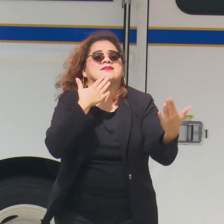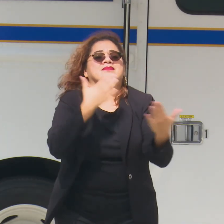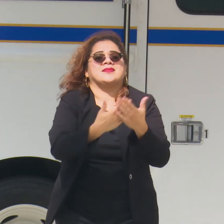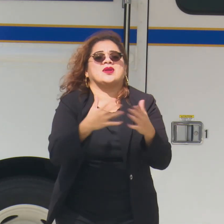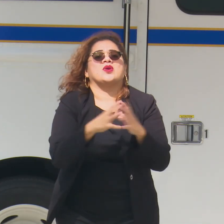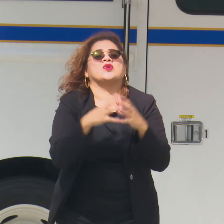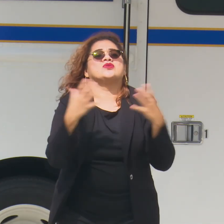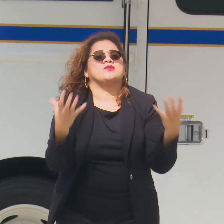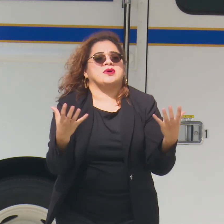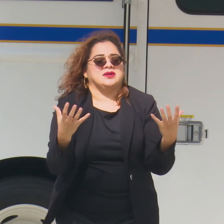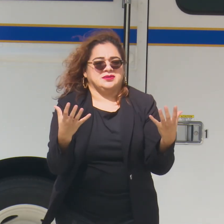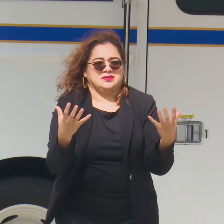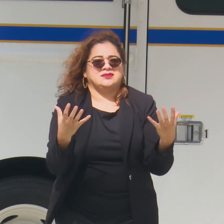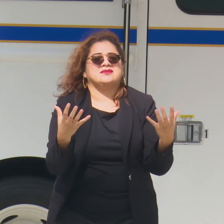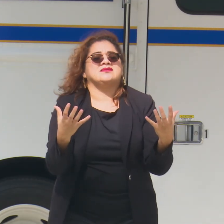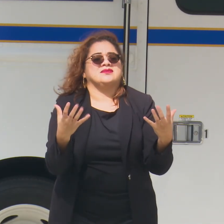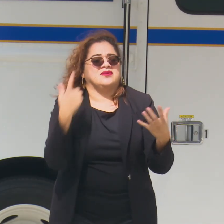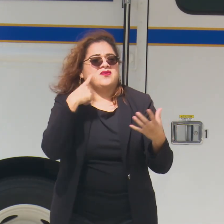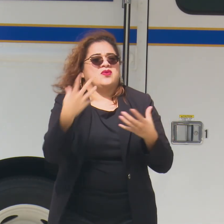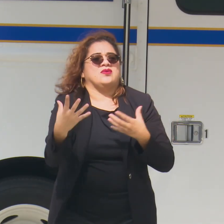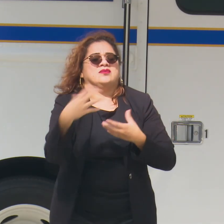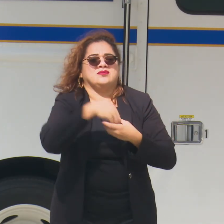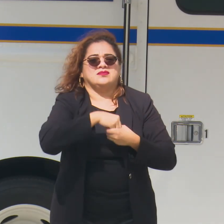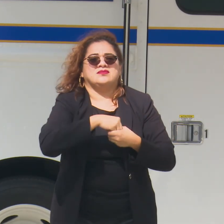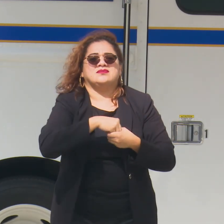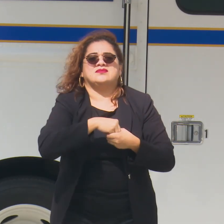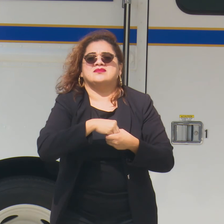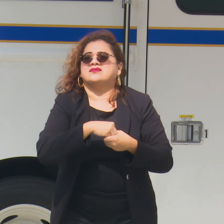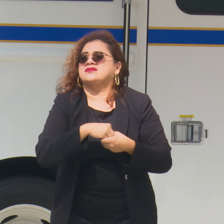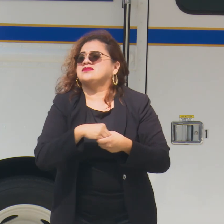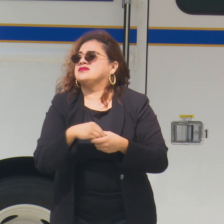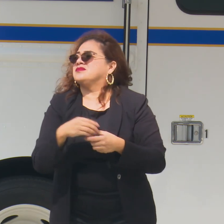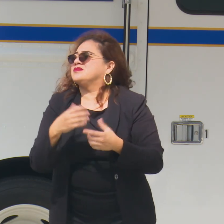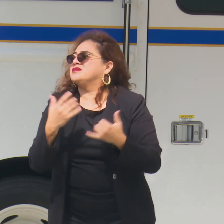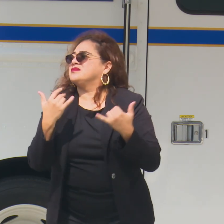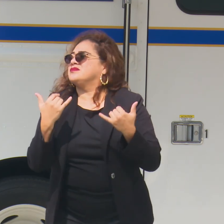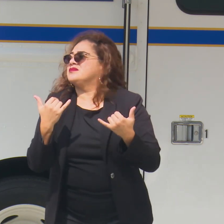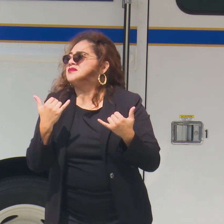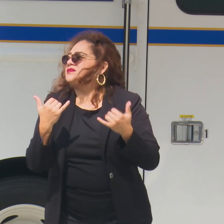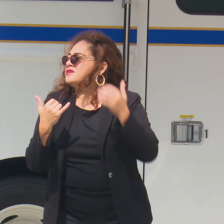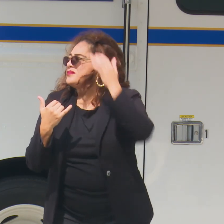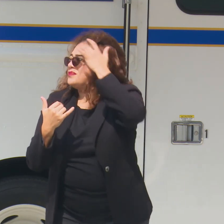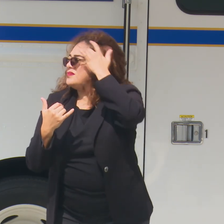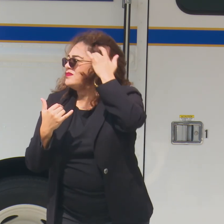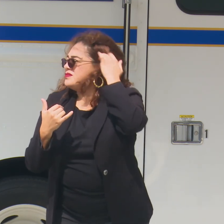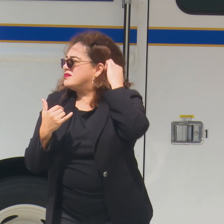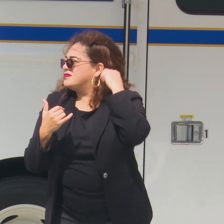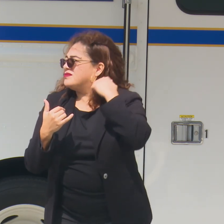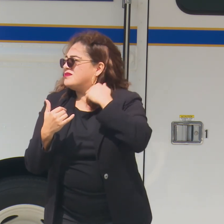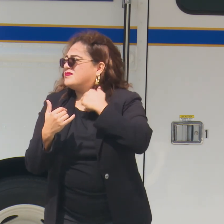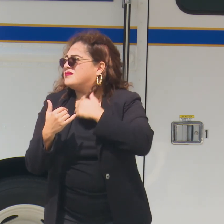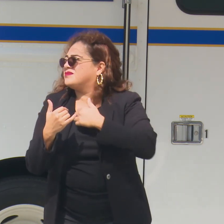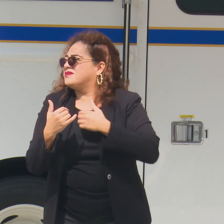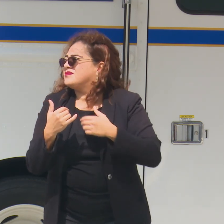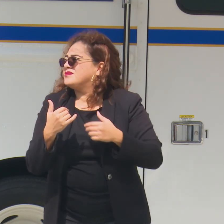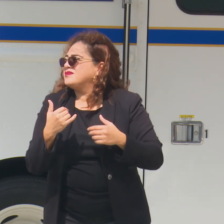for joining us. We're gonna do, for anyone interested or Kevin, what did you say we're gonna do? *Inaudible